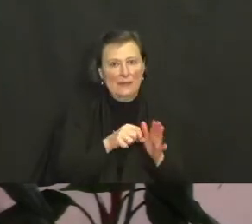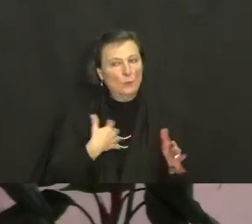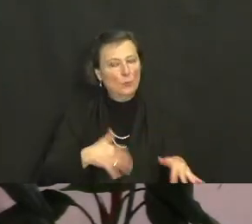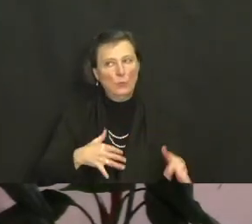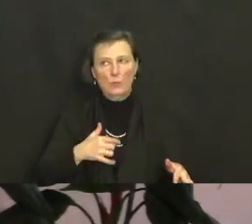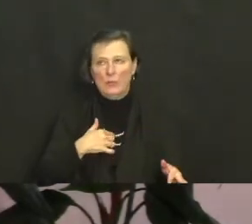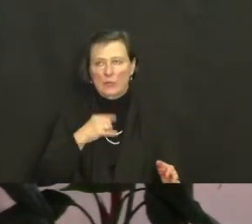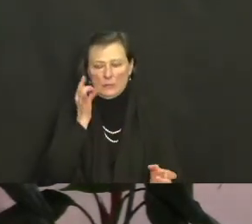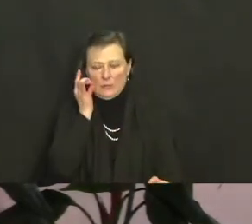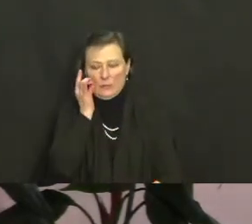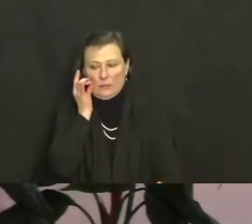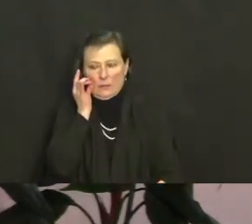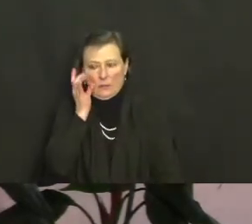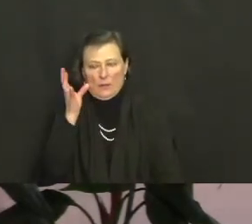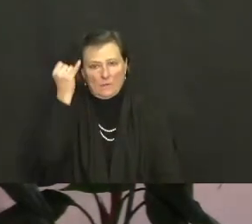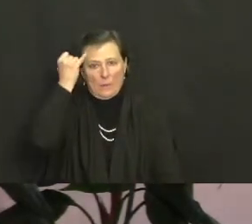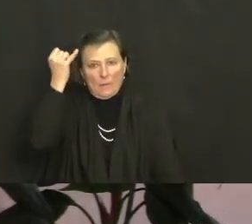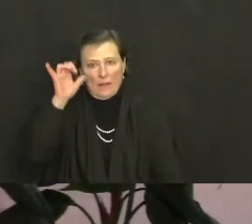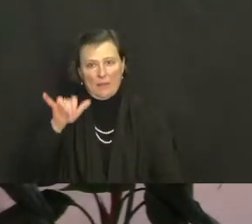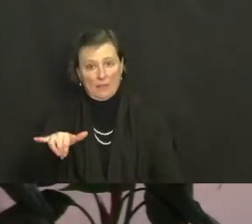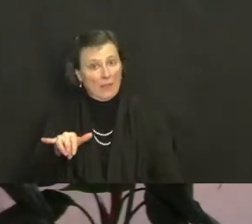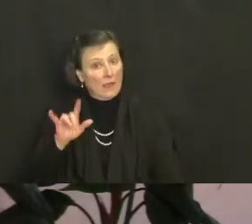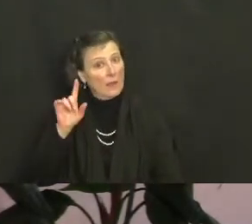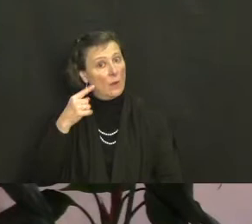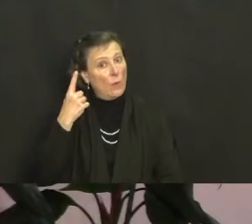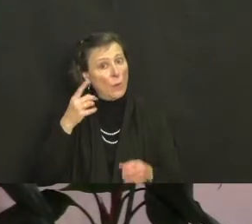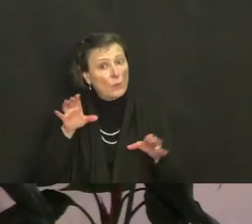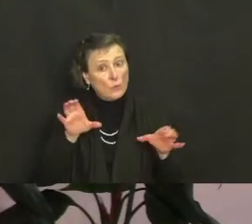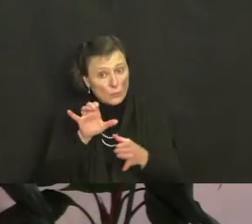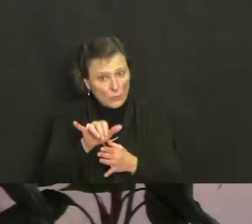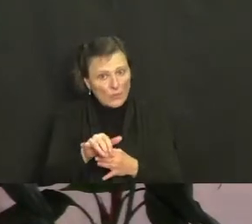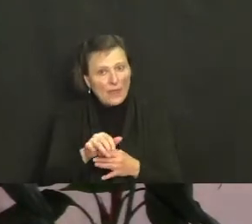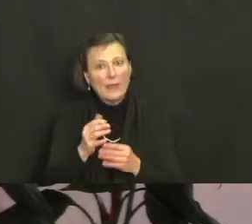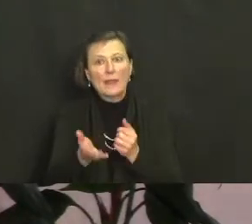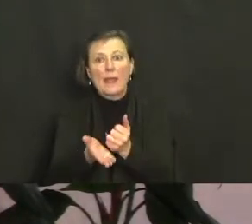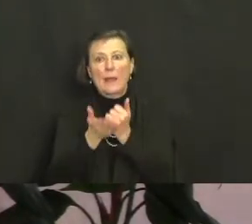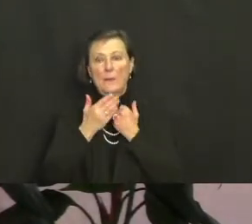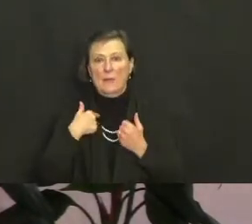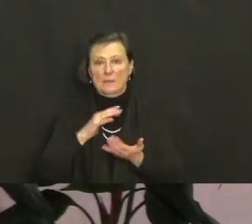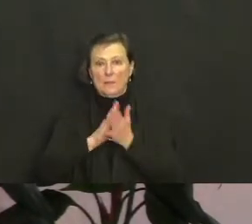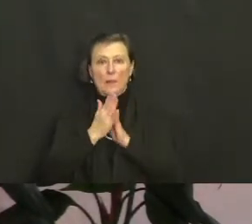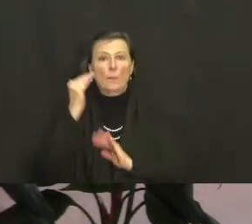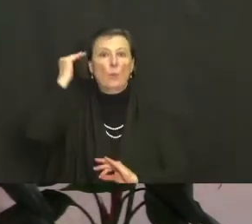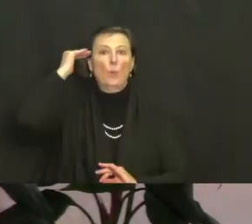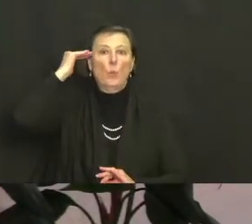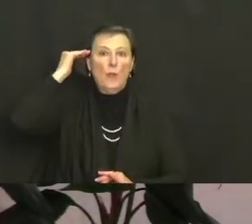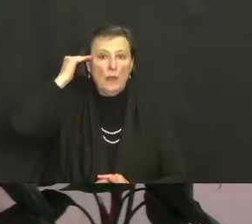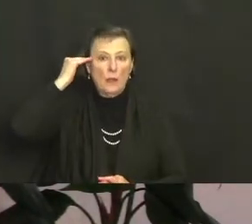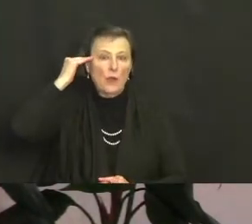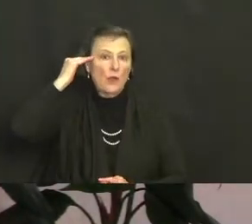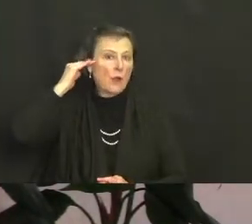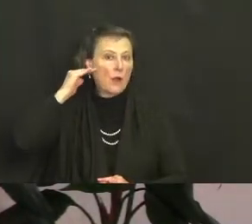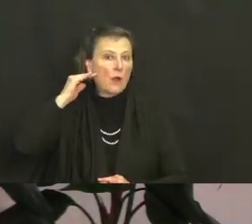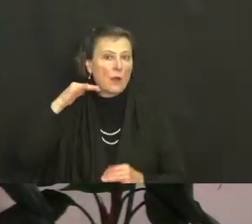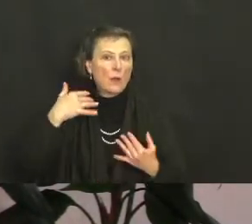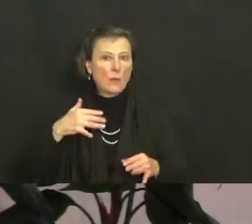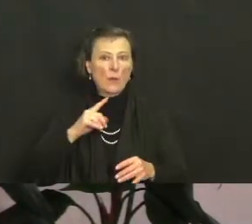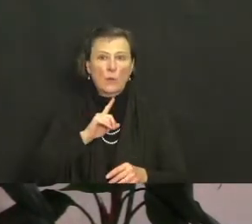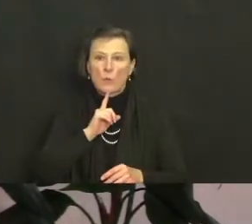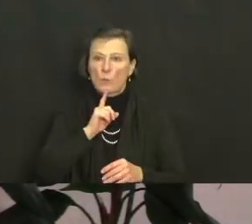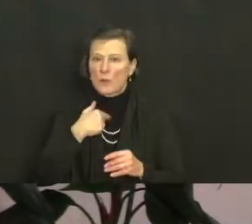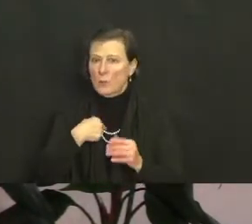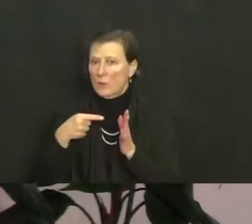And, they only do so as a means of making us aware of how indebted we are to Martin